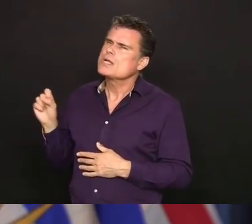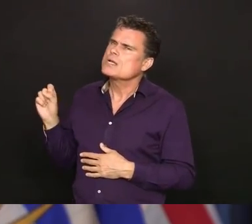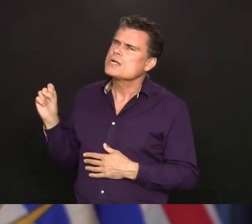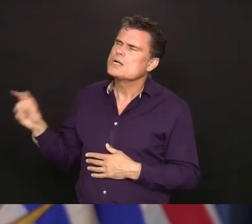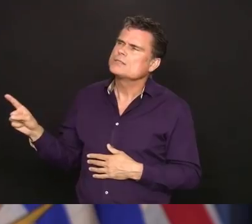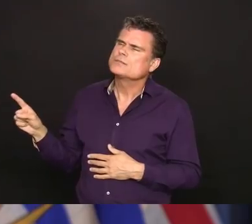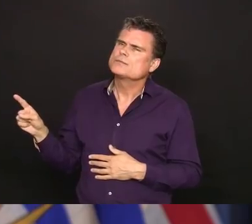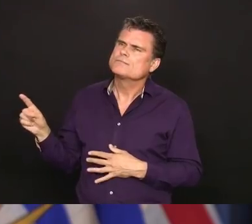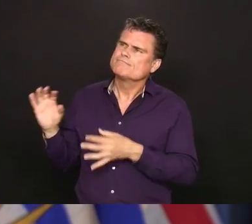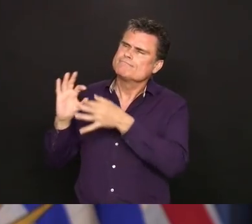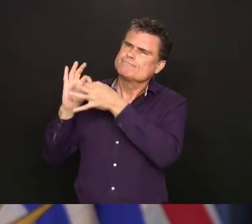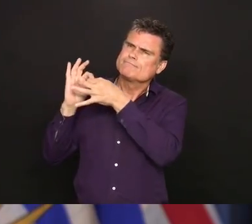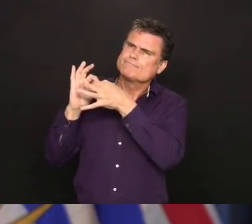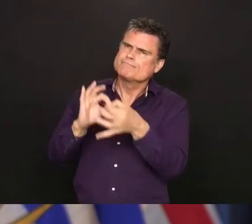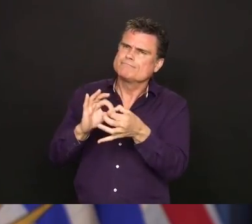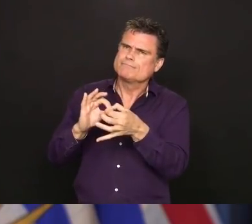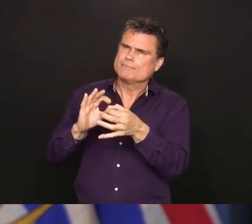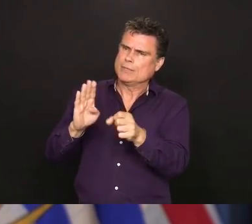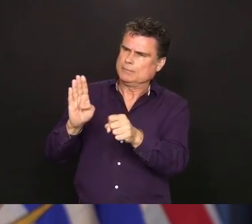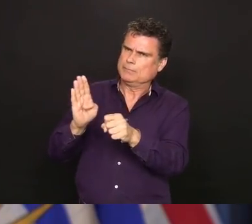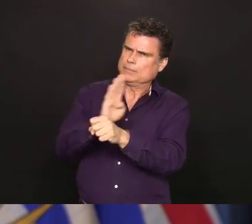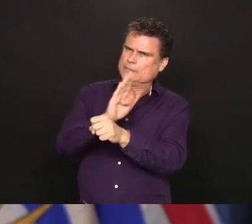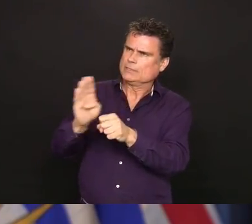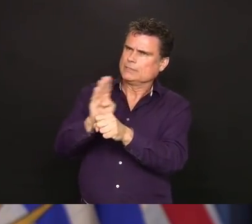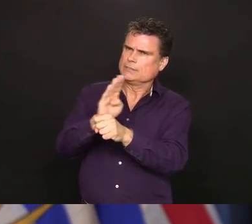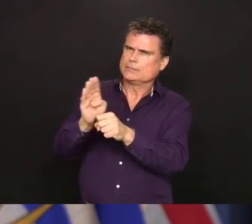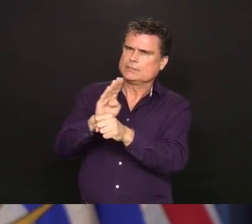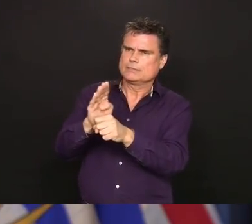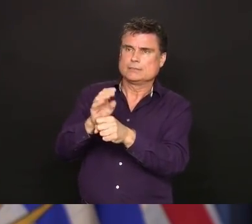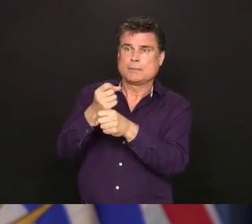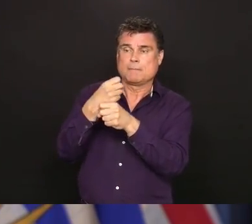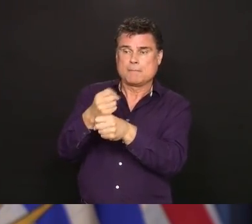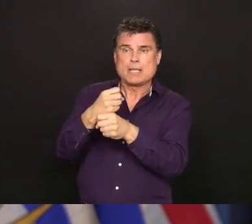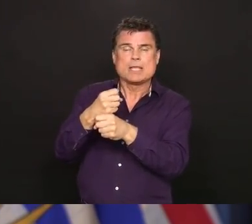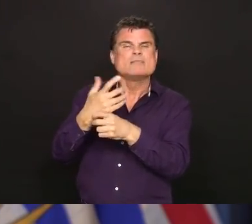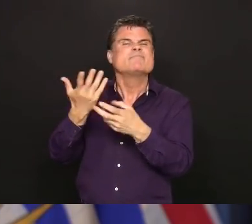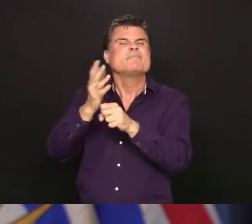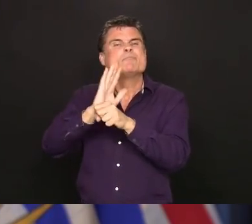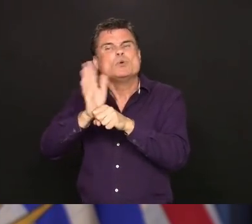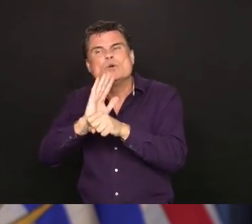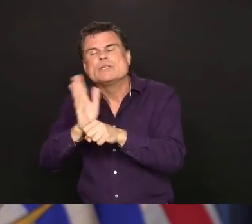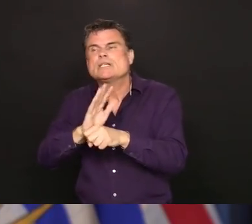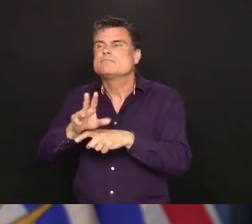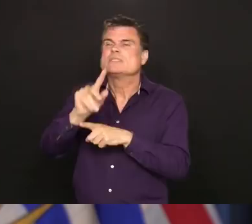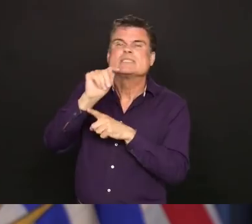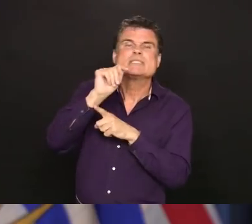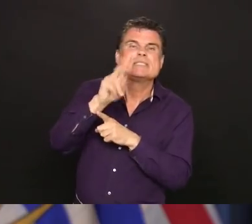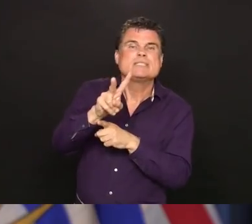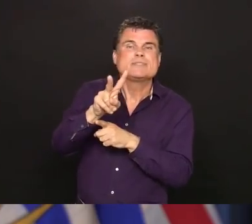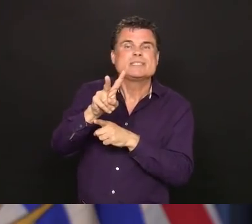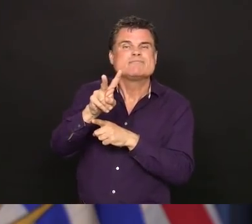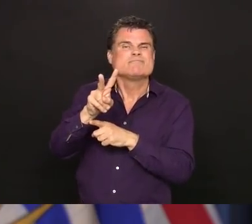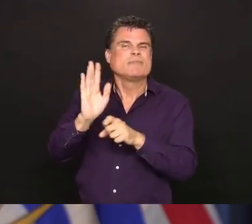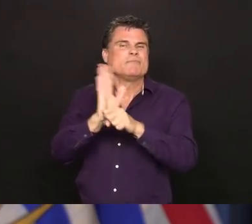The premier has spoken of this as an important sector for British Columbia. What are your thoughts about how film and